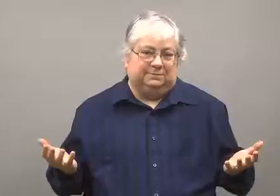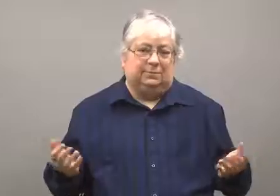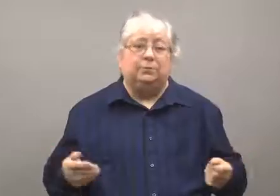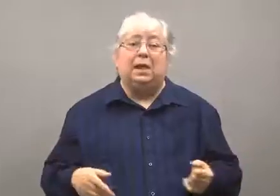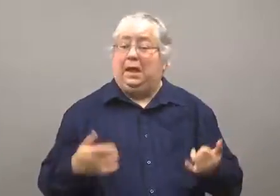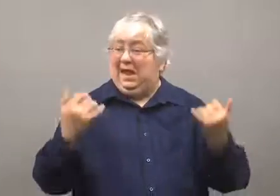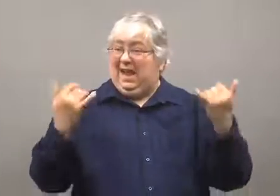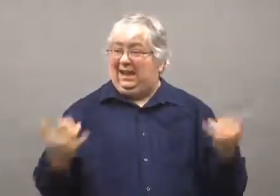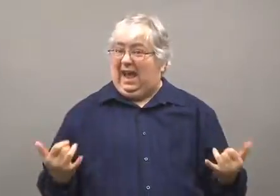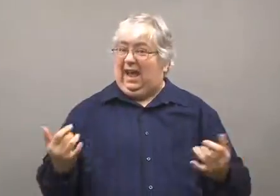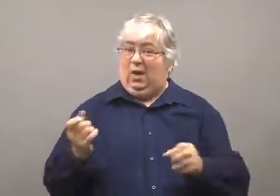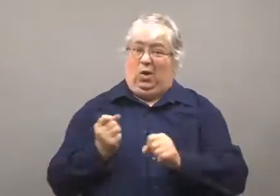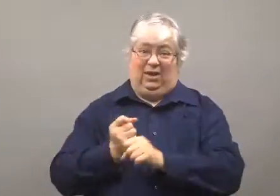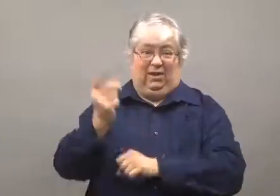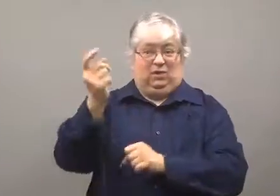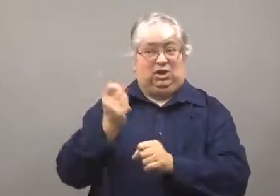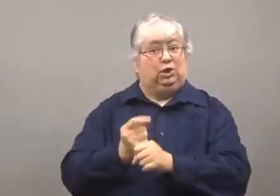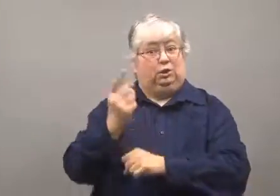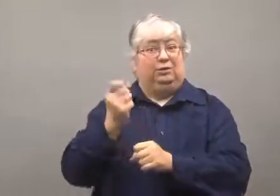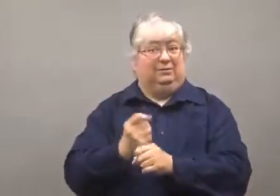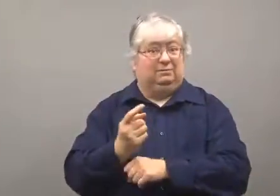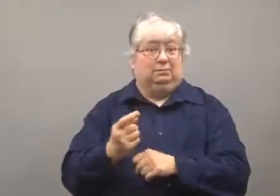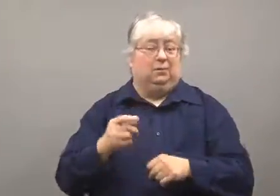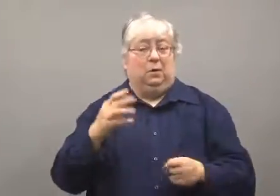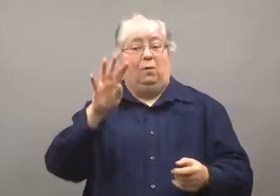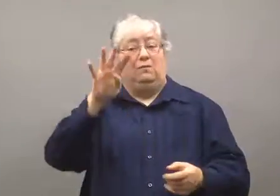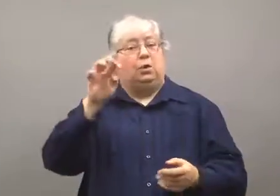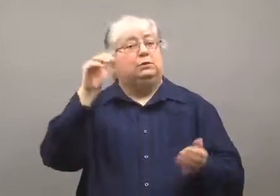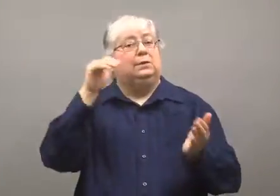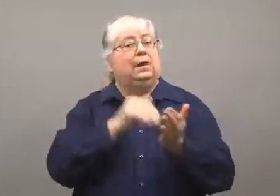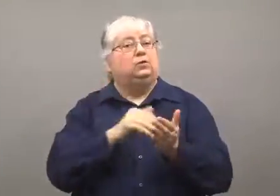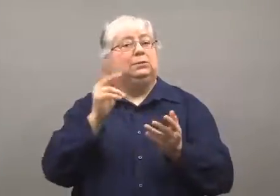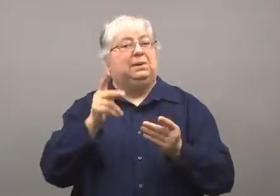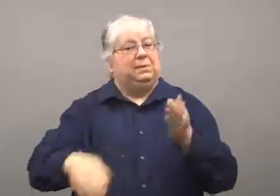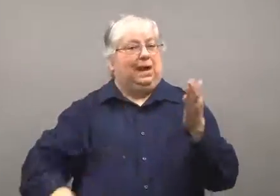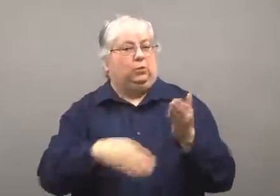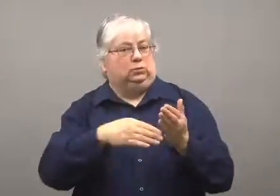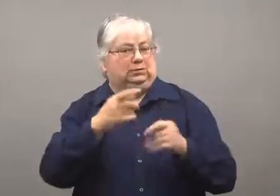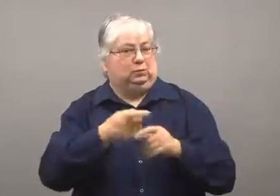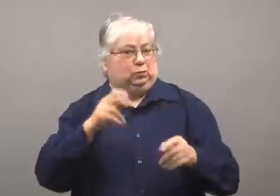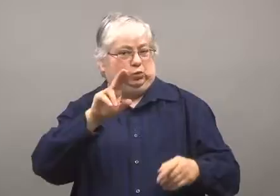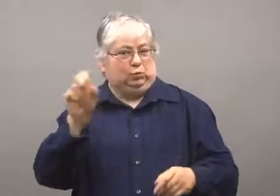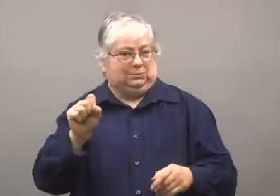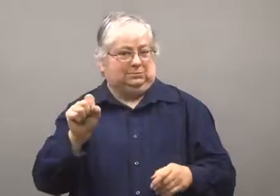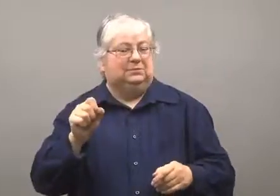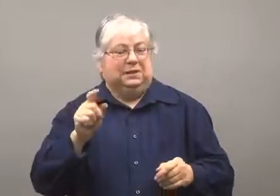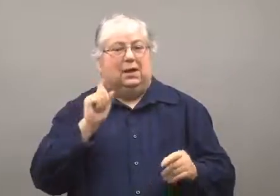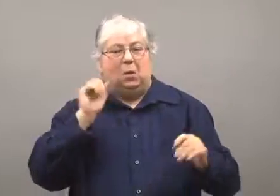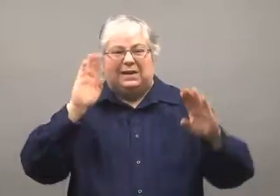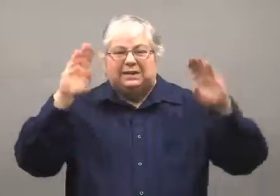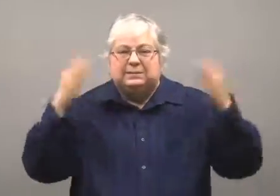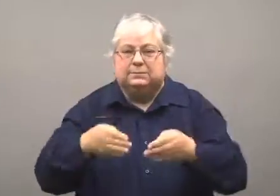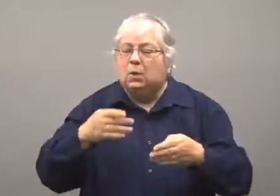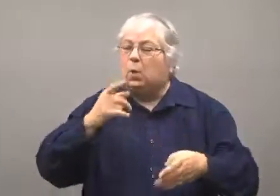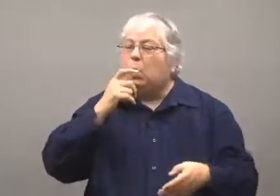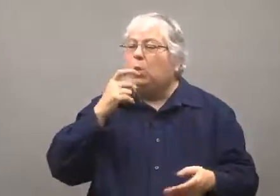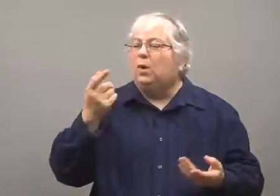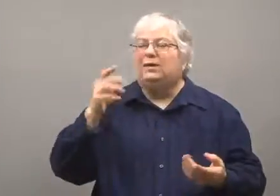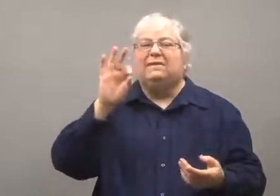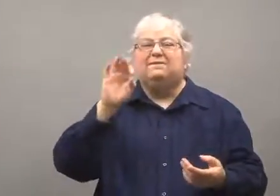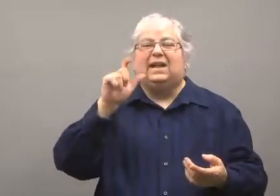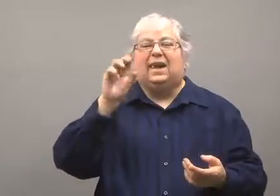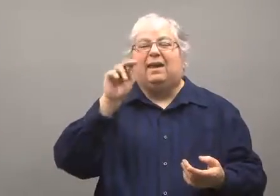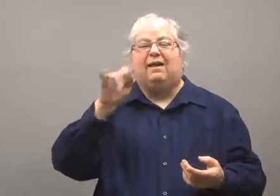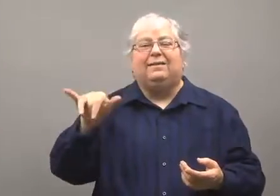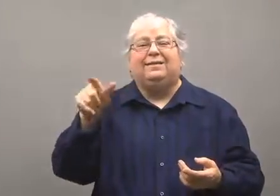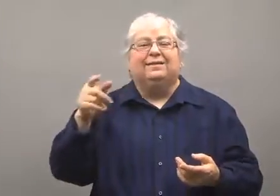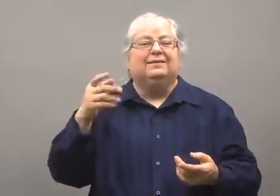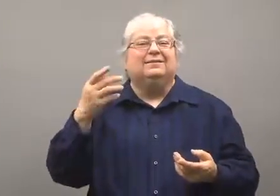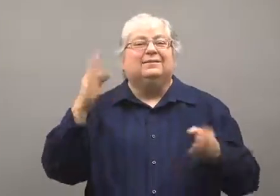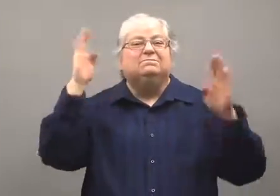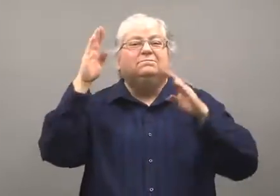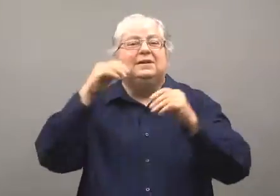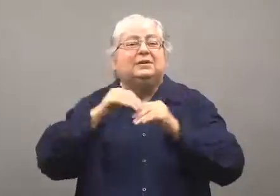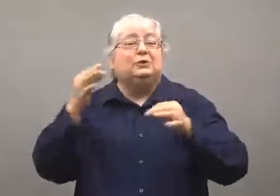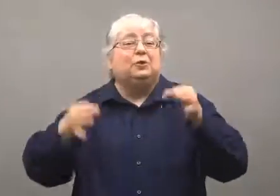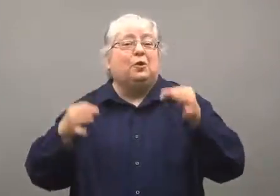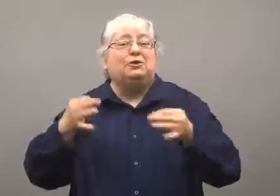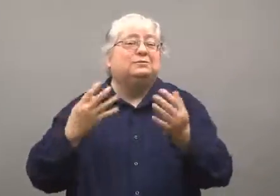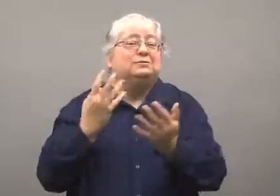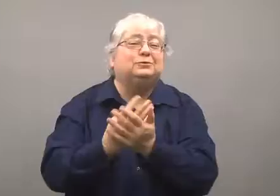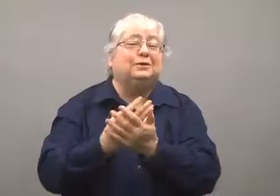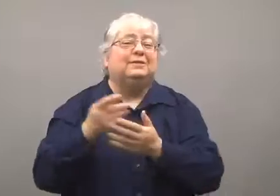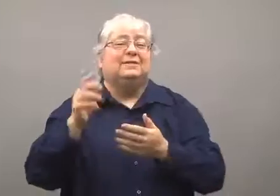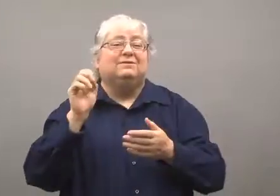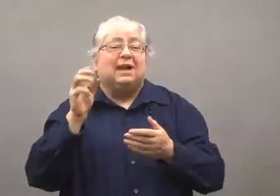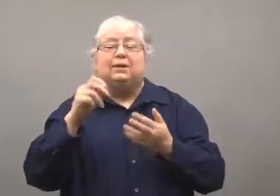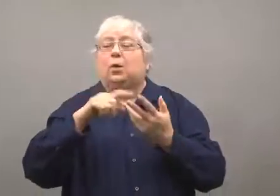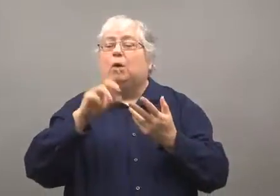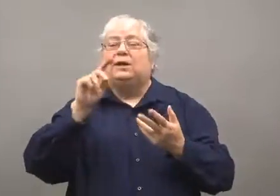Currently, 400,000 people are deported from the U.S. every year.